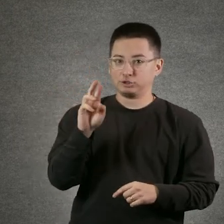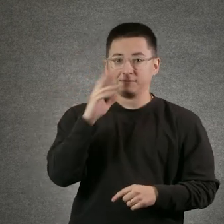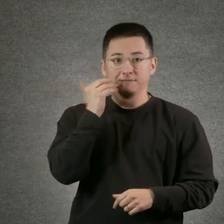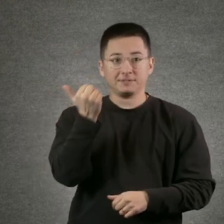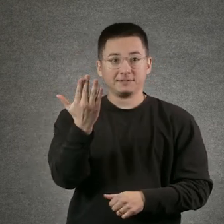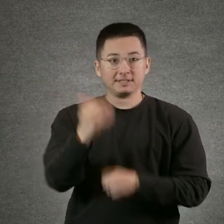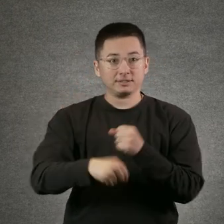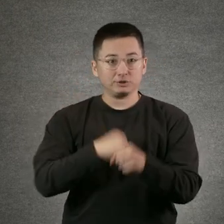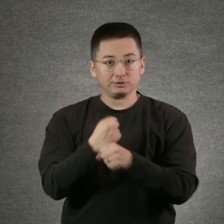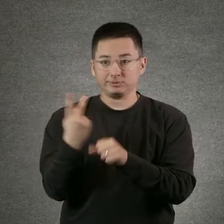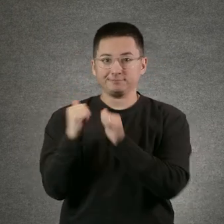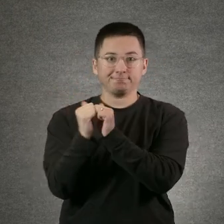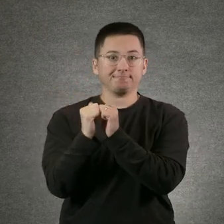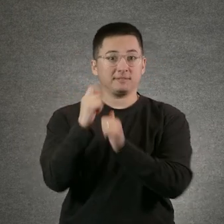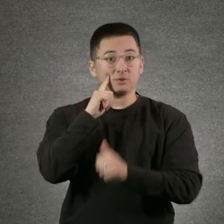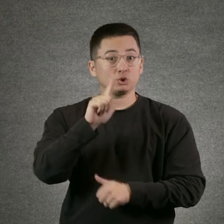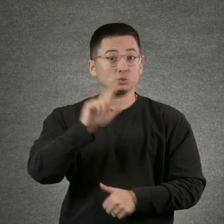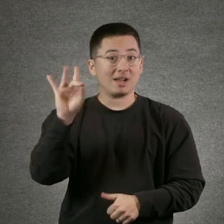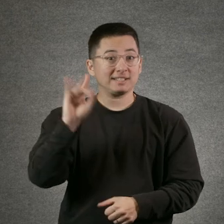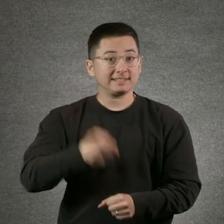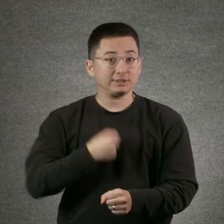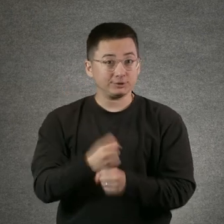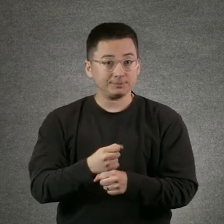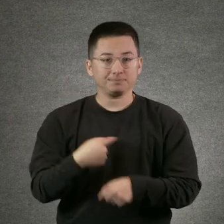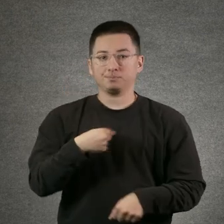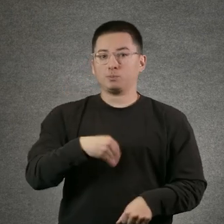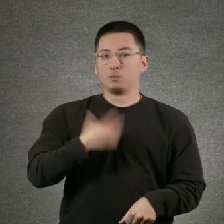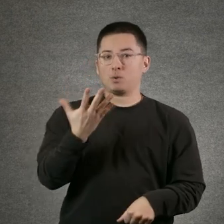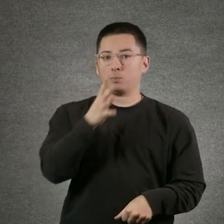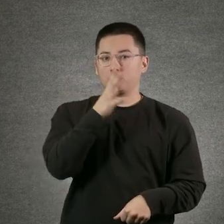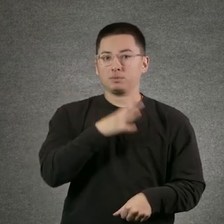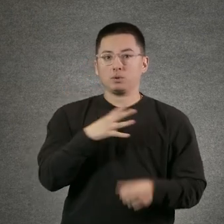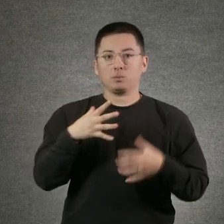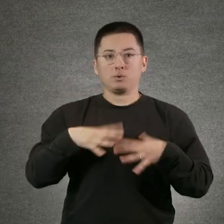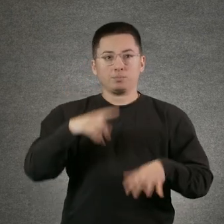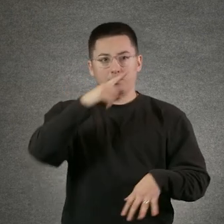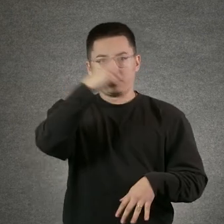and we were together for 20 years. I am a white woman wearing a black shirt